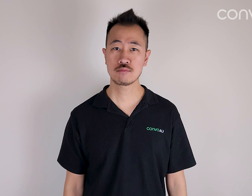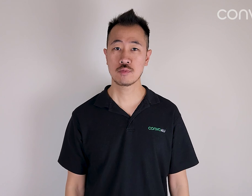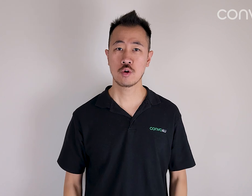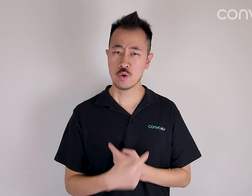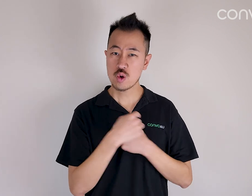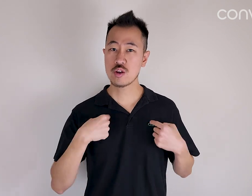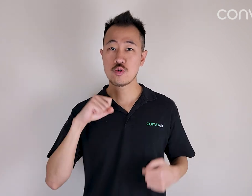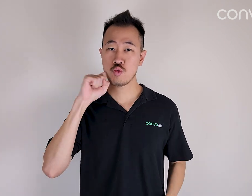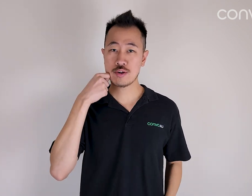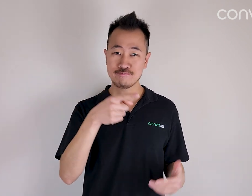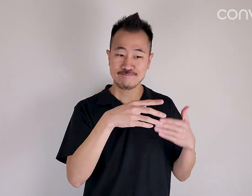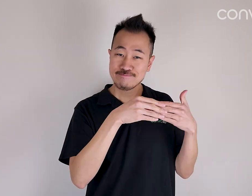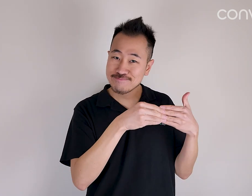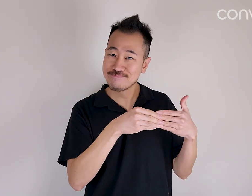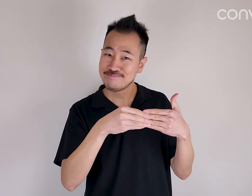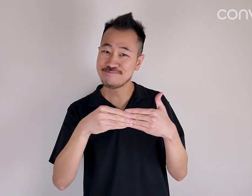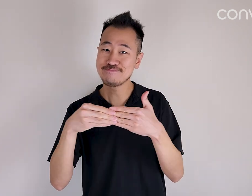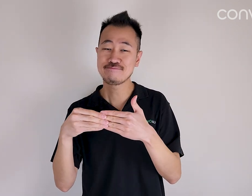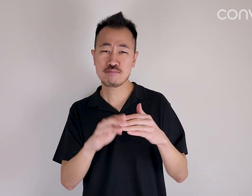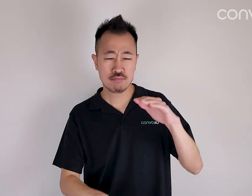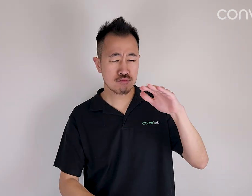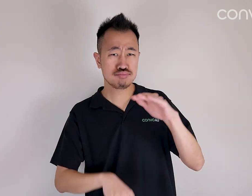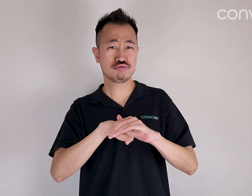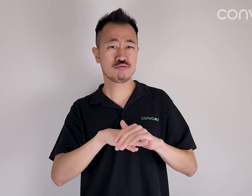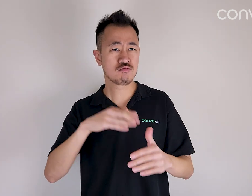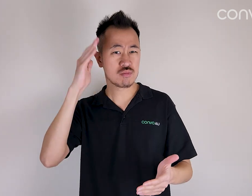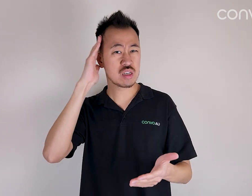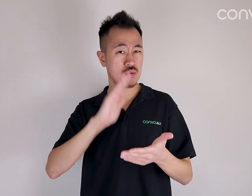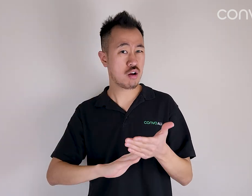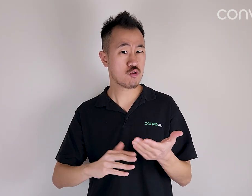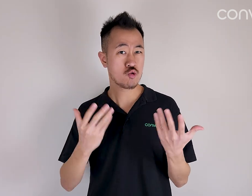with staff who will guide you through to become completely experienced in using the Convo Australia app